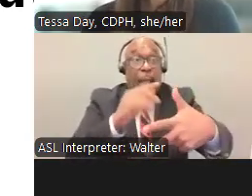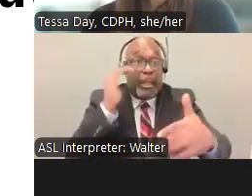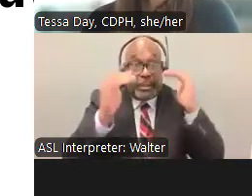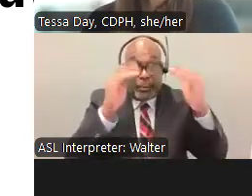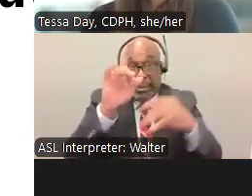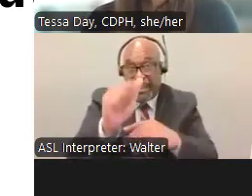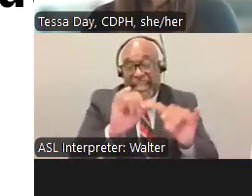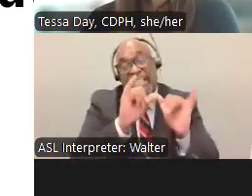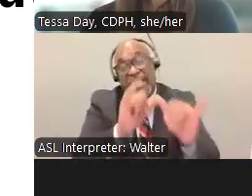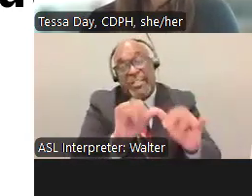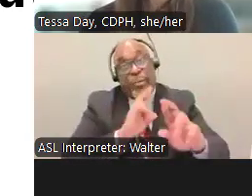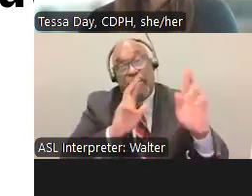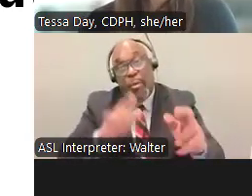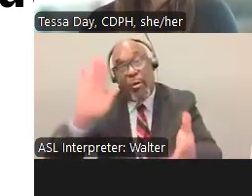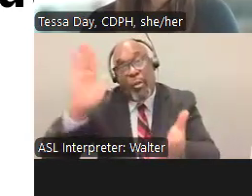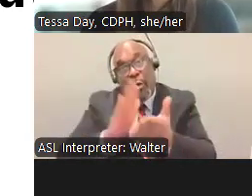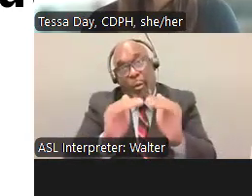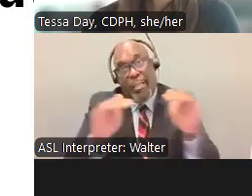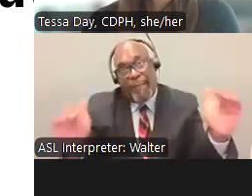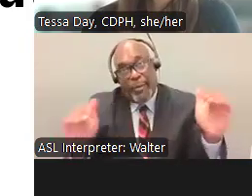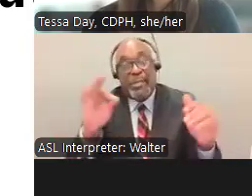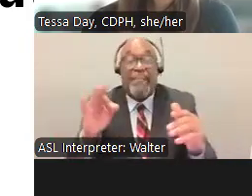13:29:03 reported lower levels of 13:29:04 neighborhood belonging and